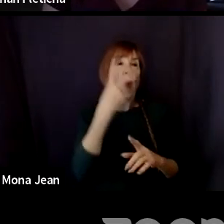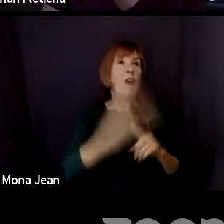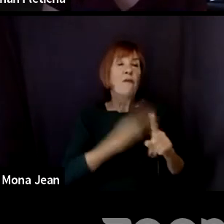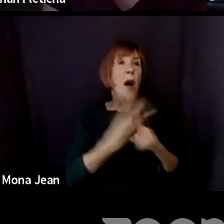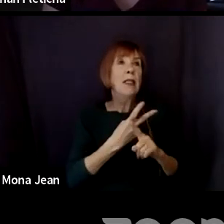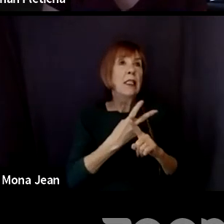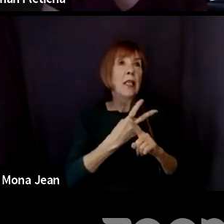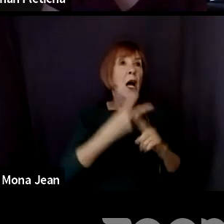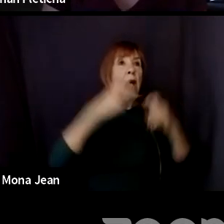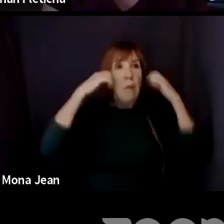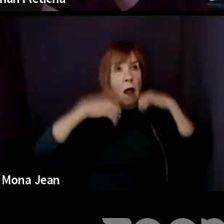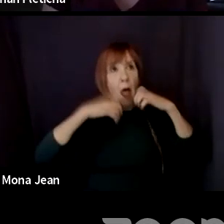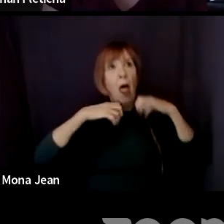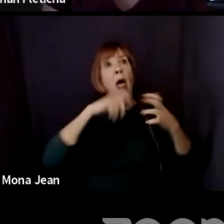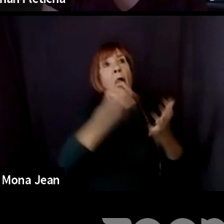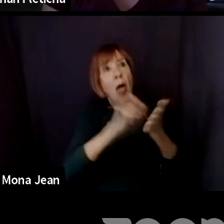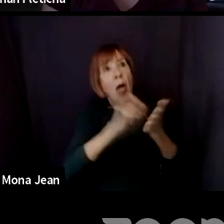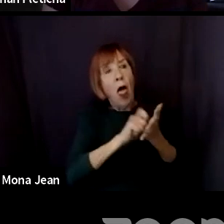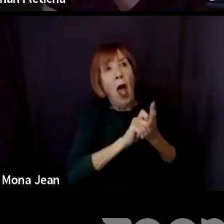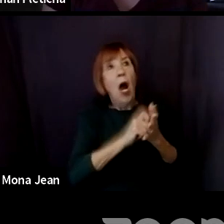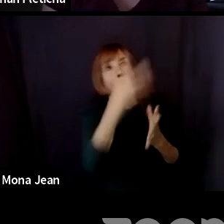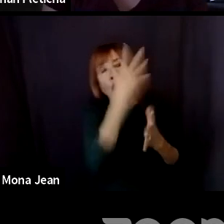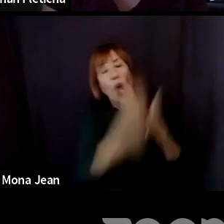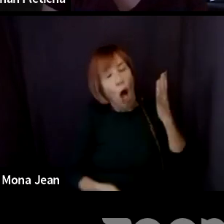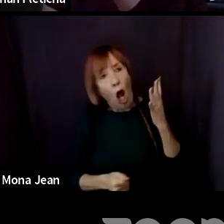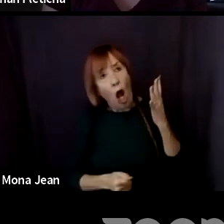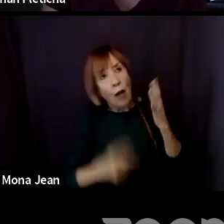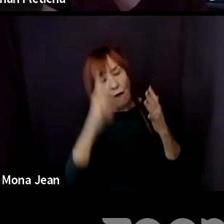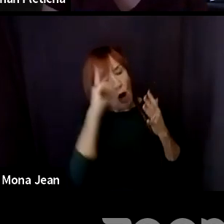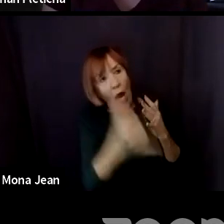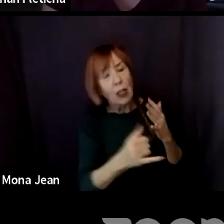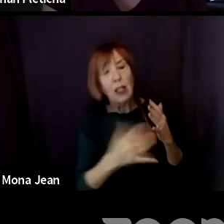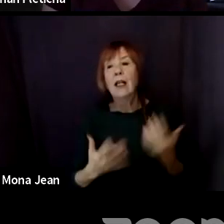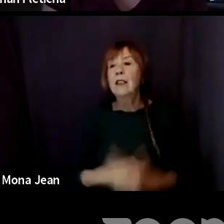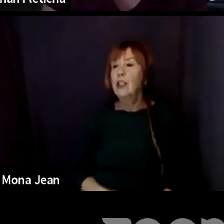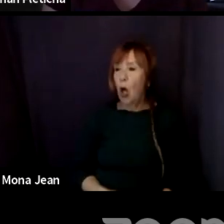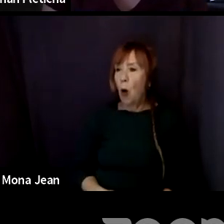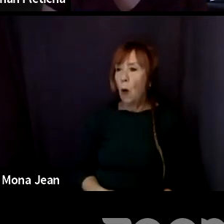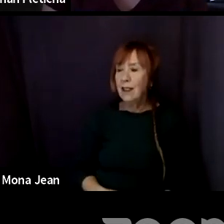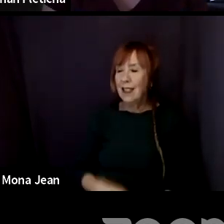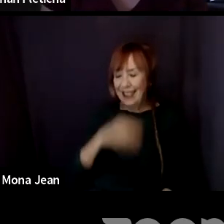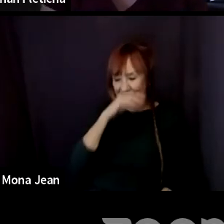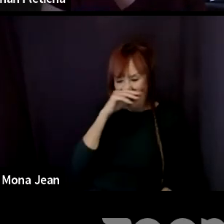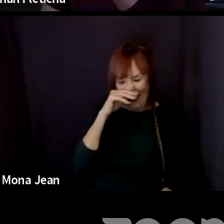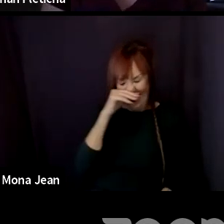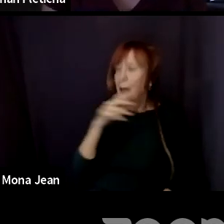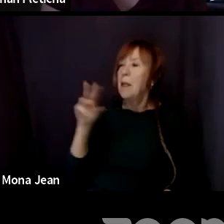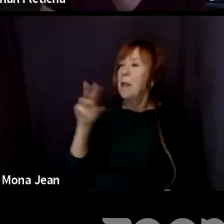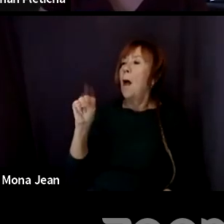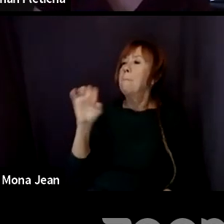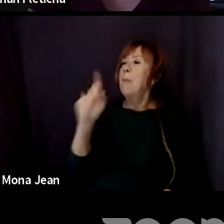So my question for you Marc is, how many scripts have you stolen and how much money have you made producing?